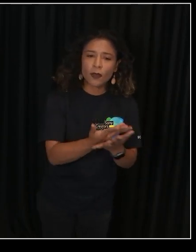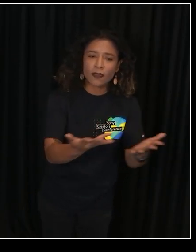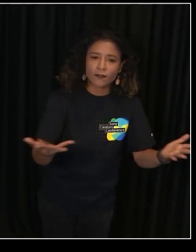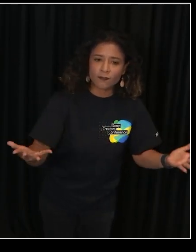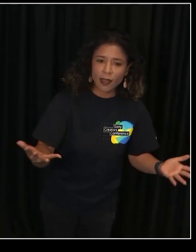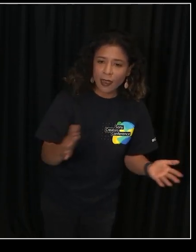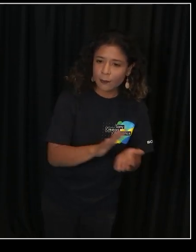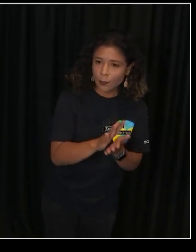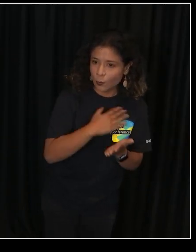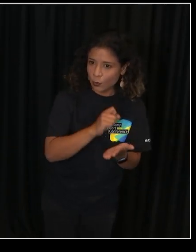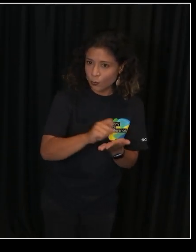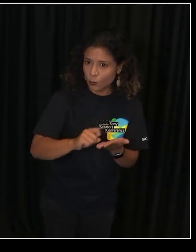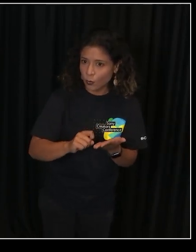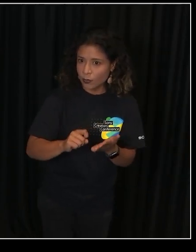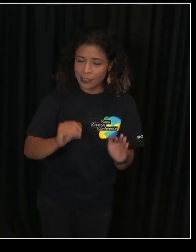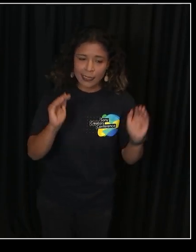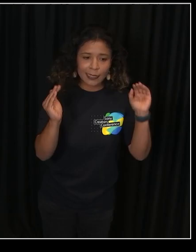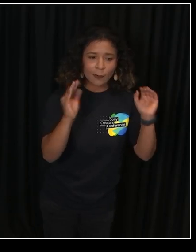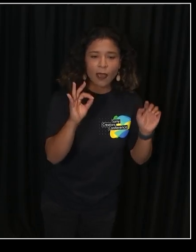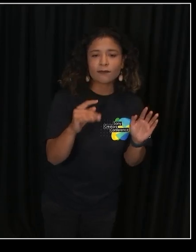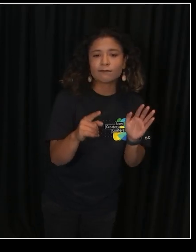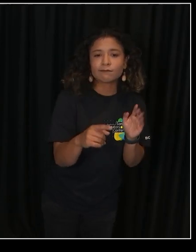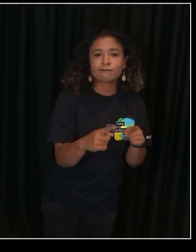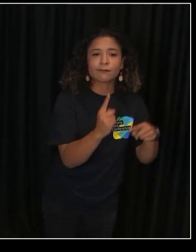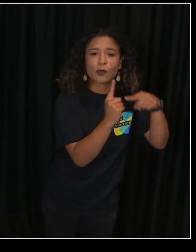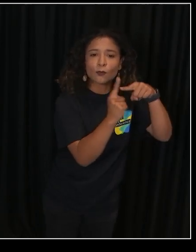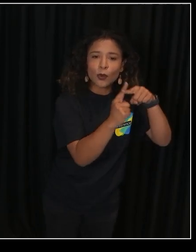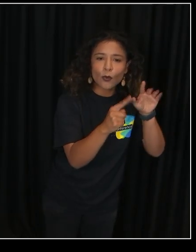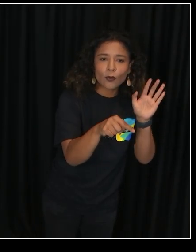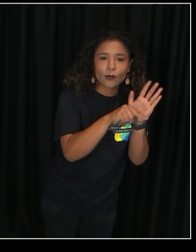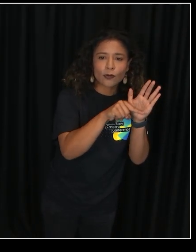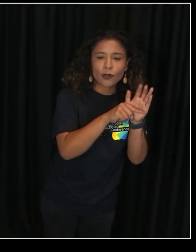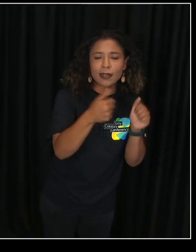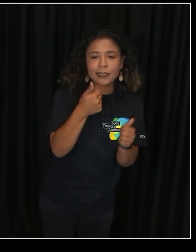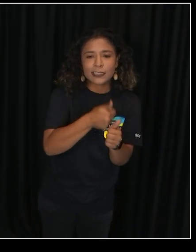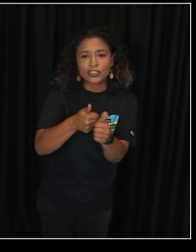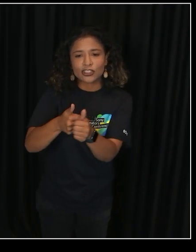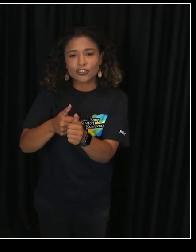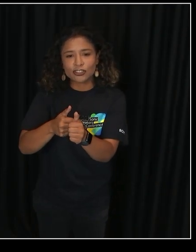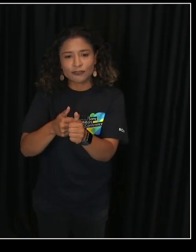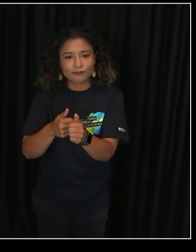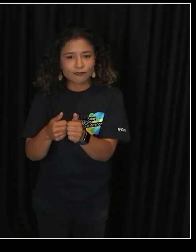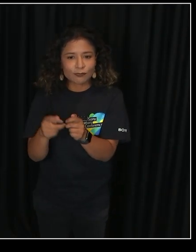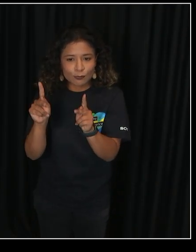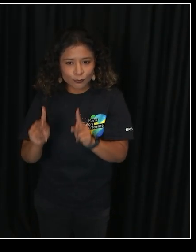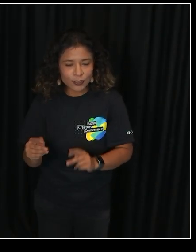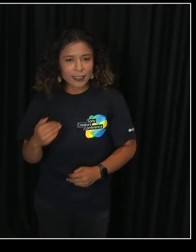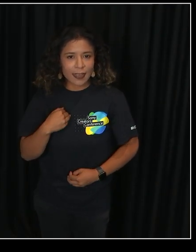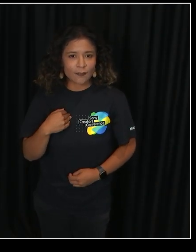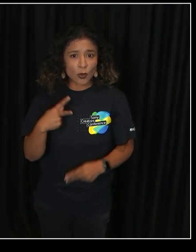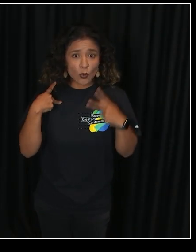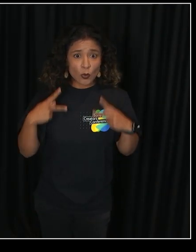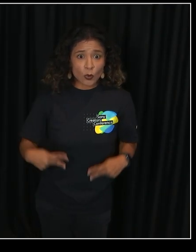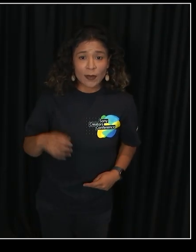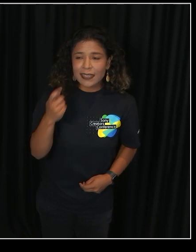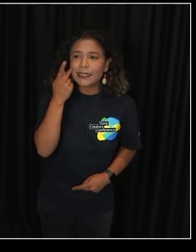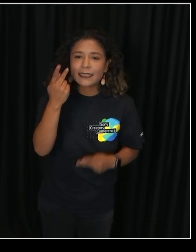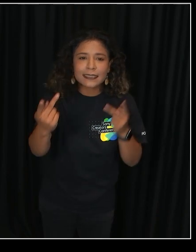a comparison of some of the pros and cons that each of the competitors has. The humans see a lot more information about the track.